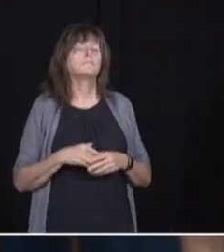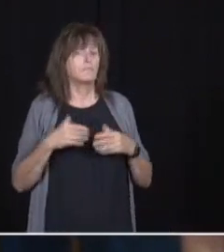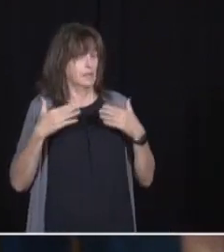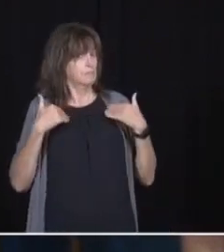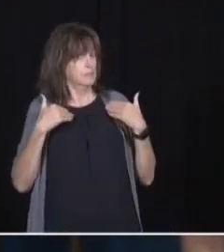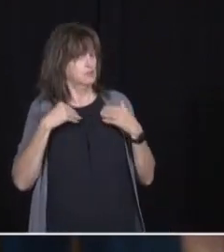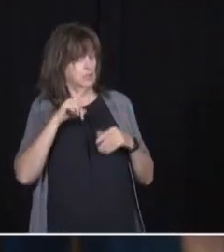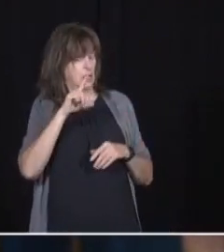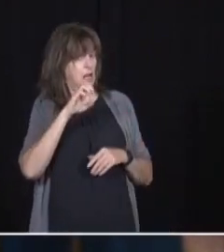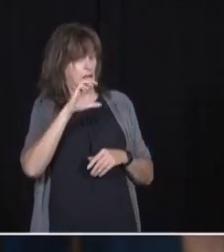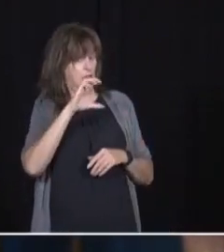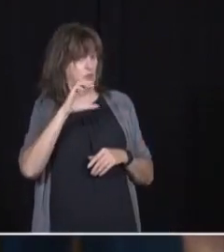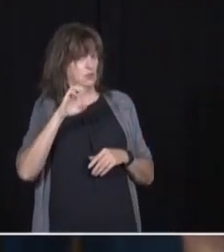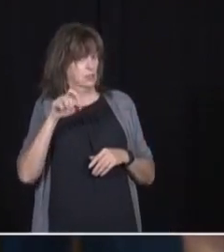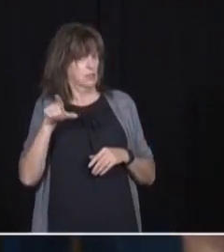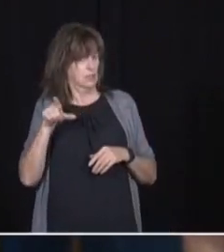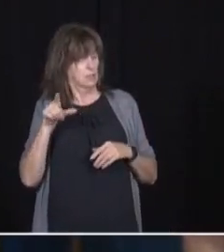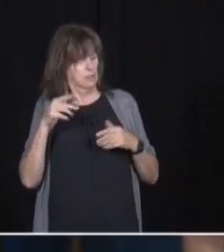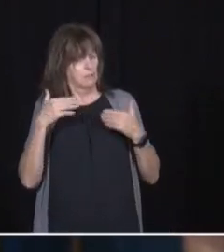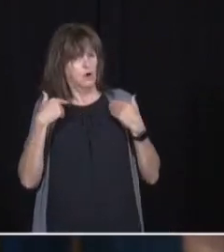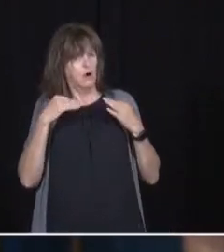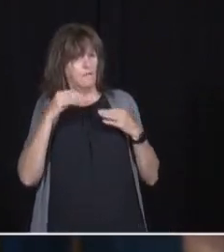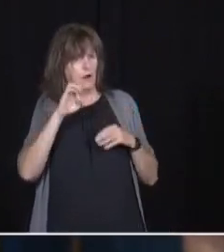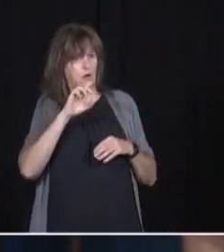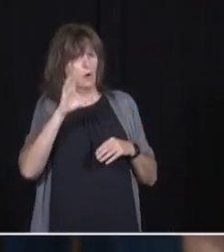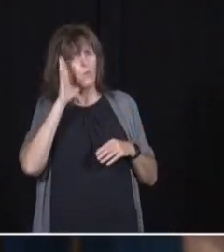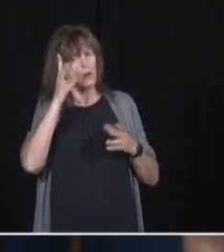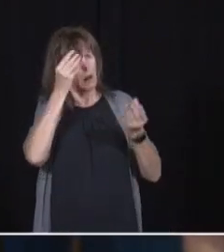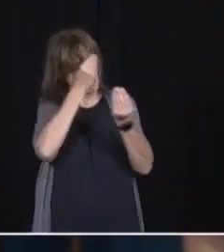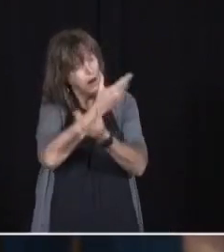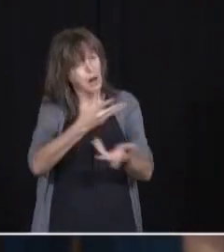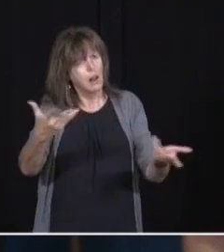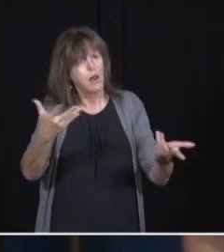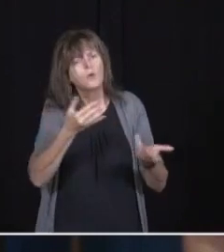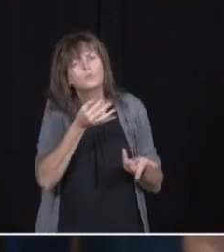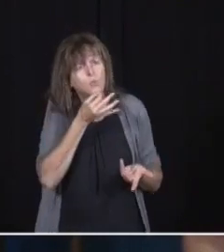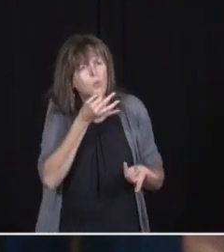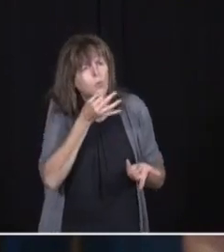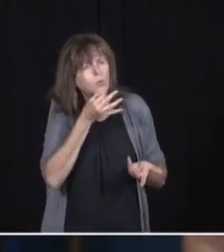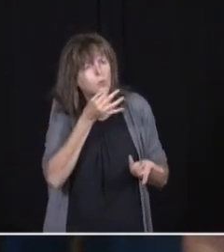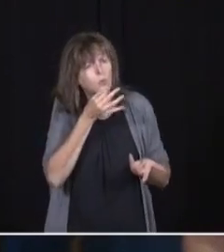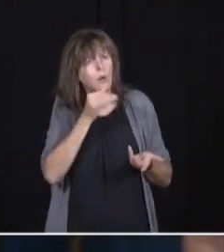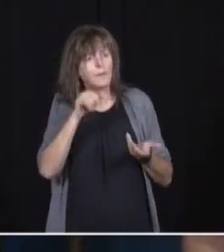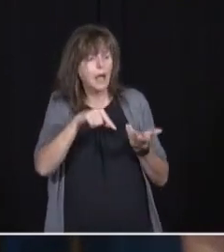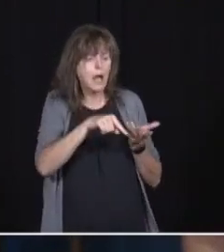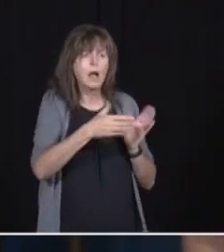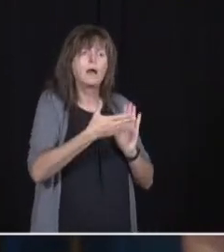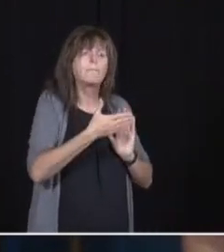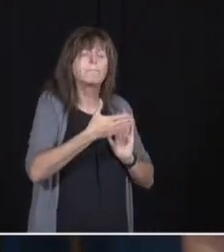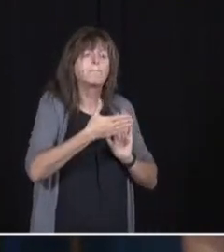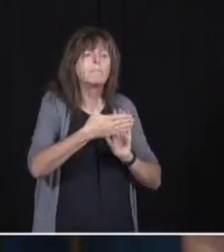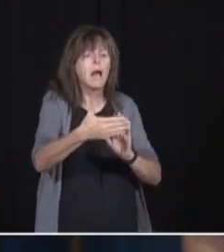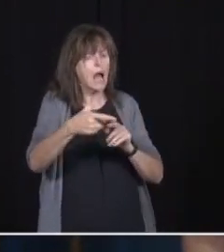Thanks for the question. I know minister Lecce will be coming in the next few days and rolling out a plan that he has